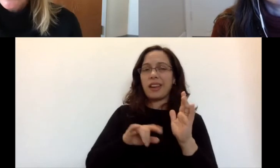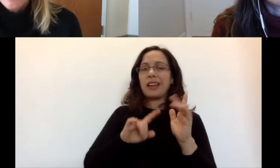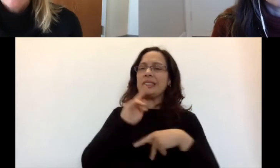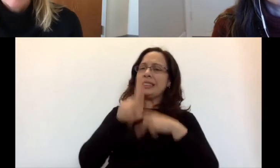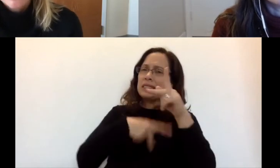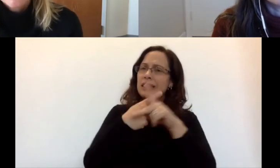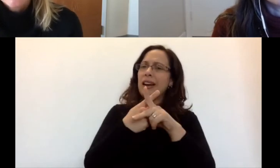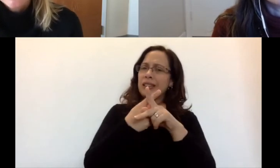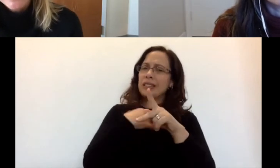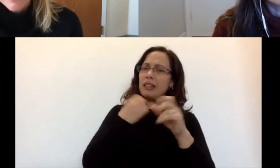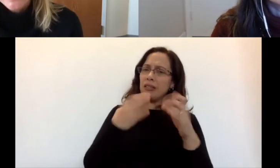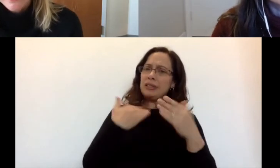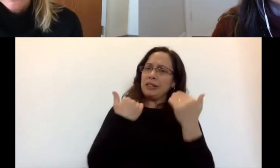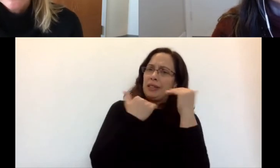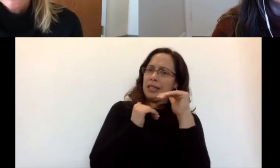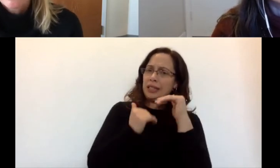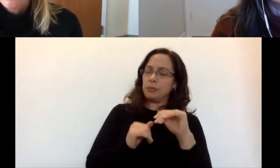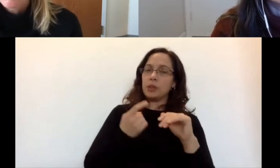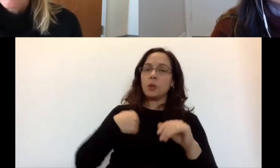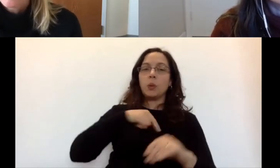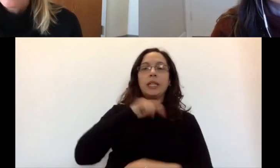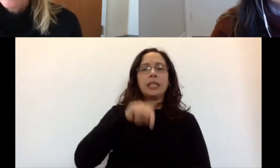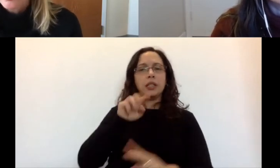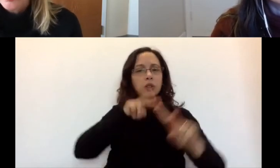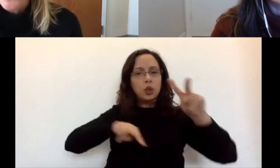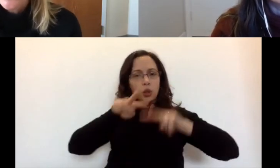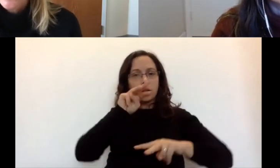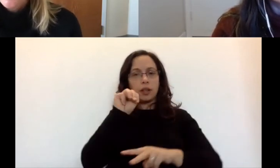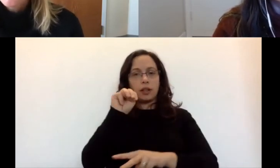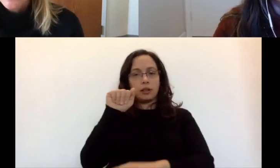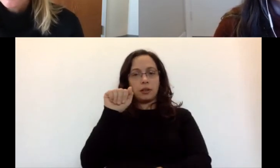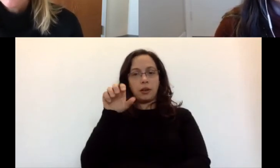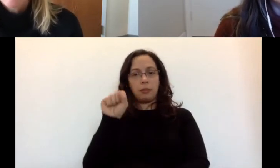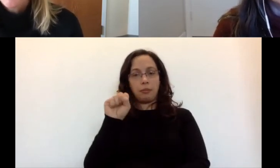and that we need to see mass violence as one of the crucial tools not just for building